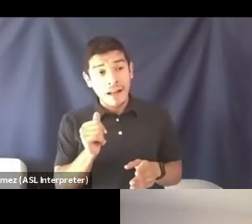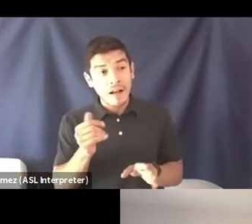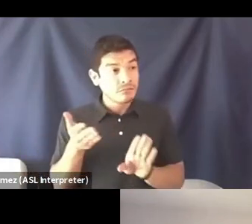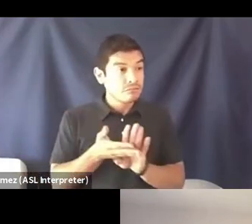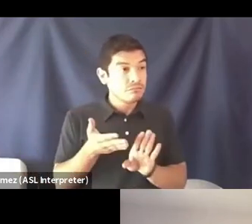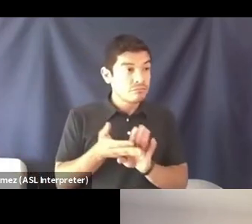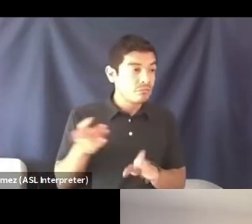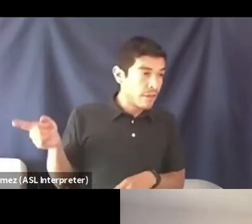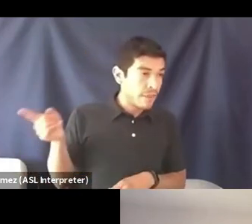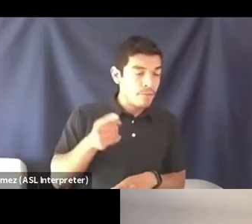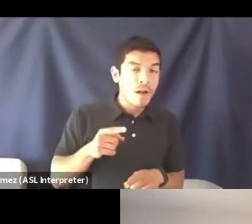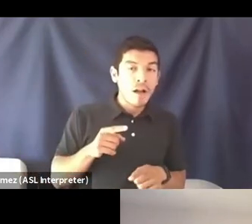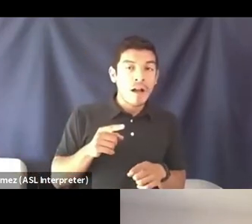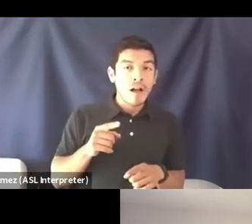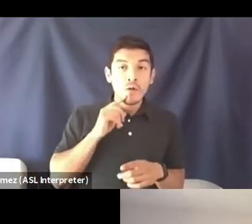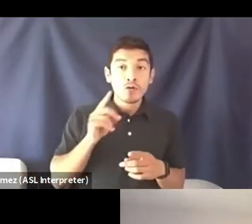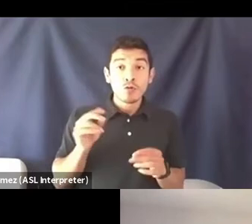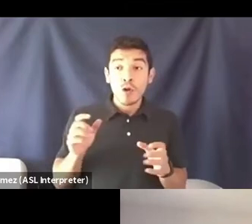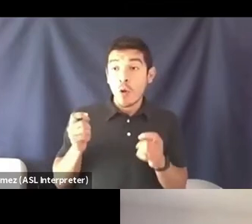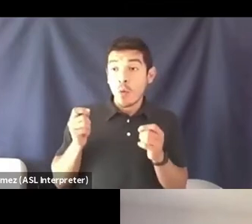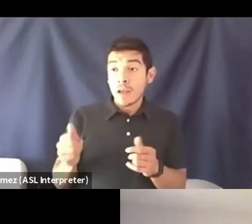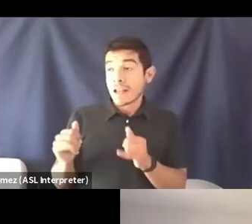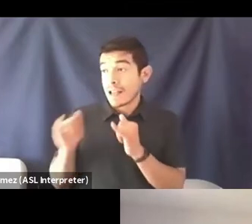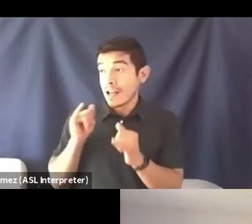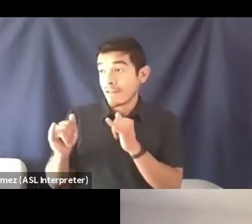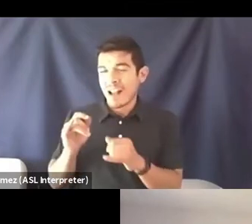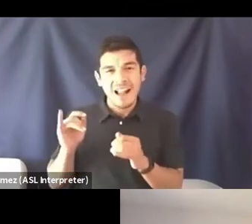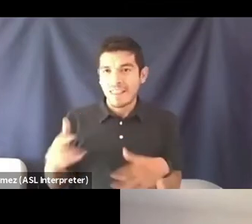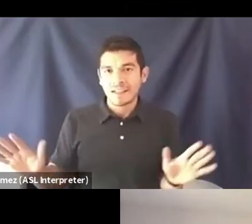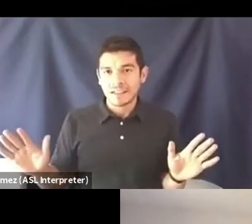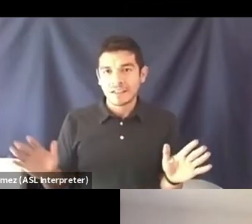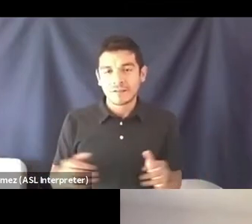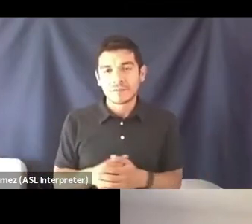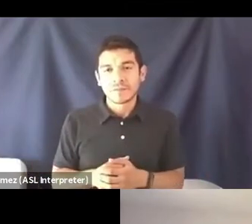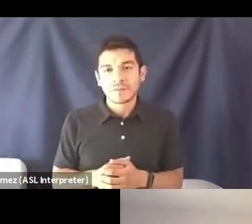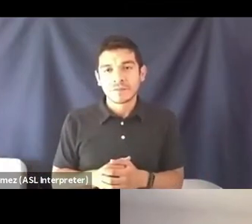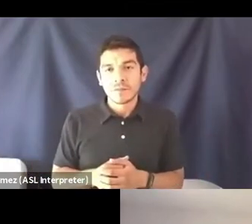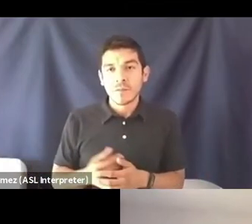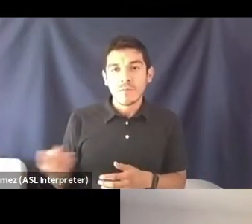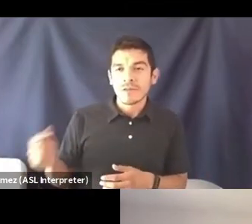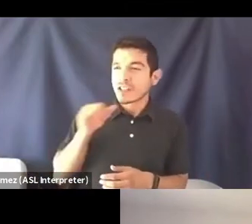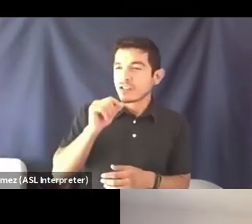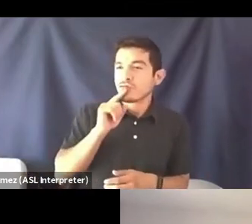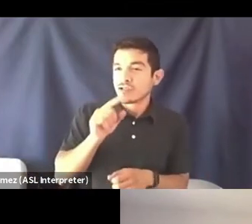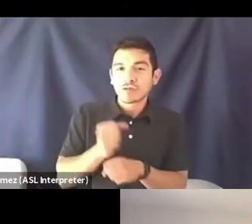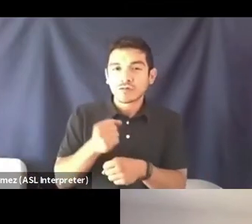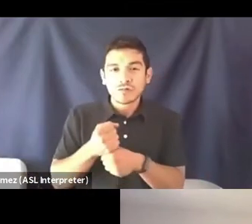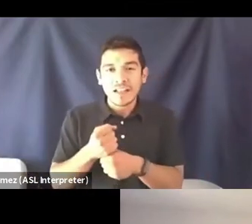they would do like quick short interviews and that's it. So that won't really create extra burden,